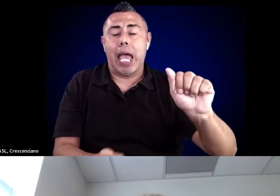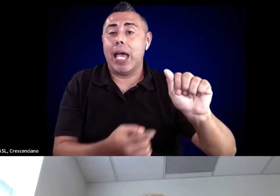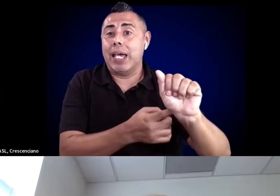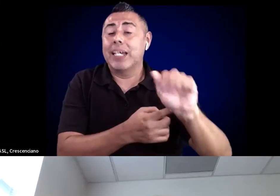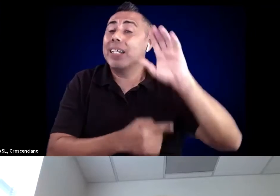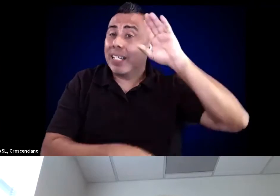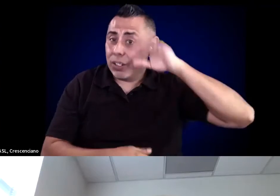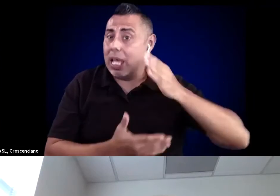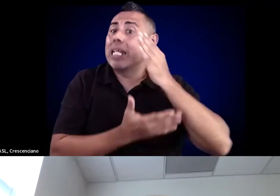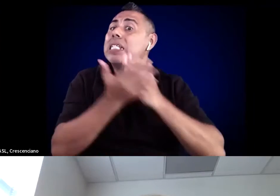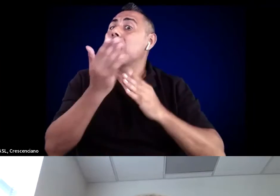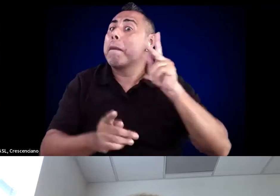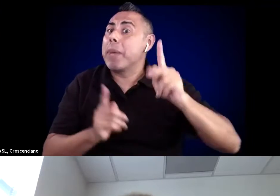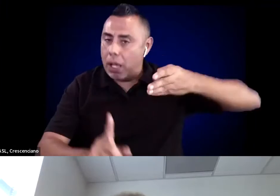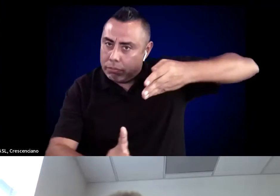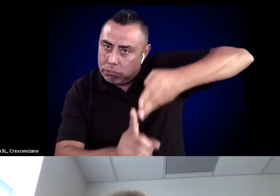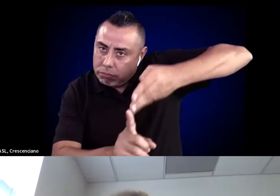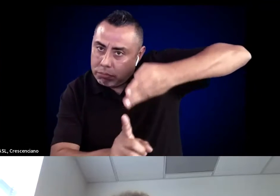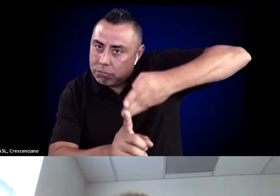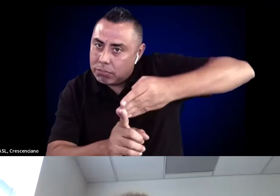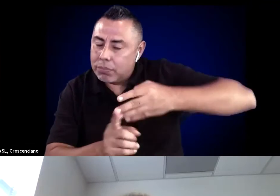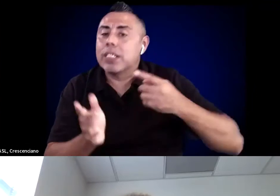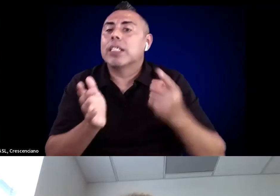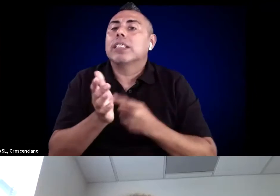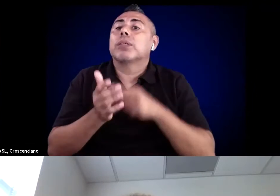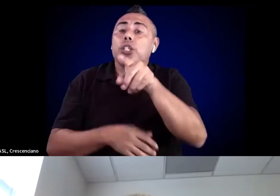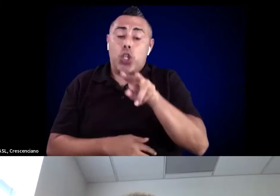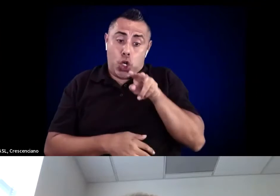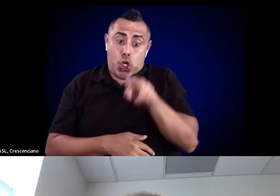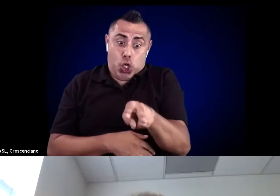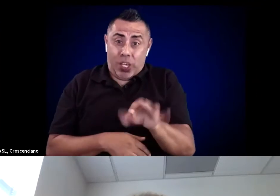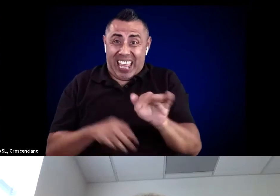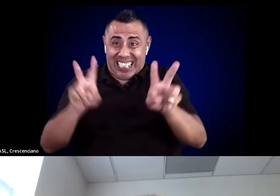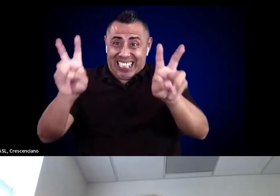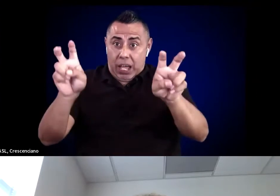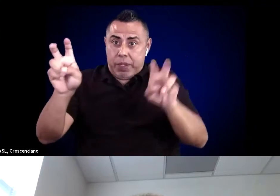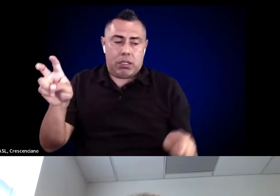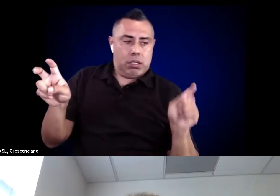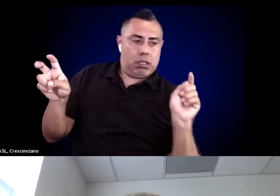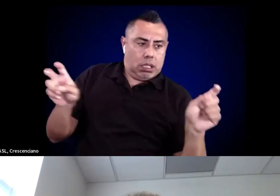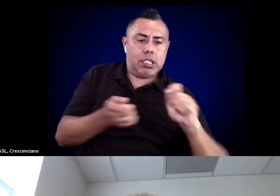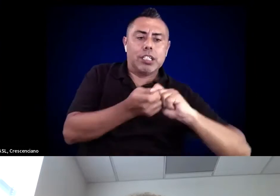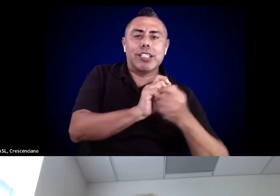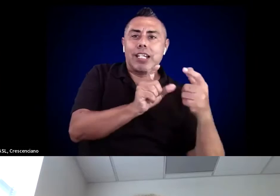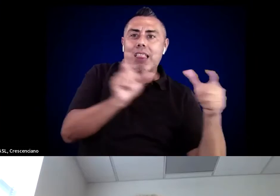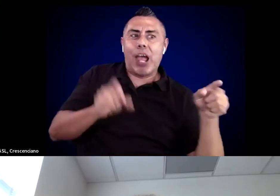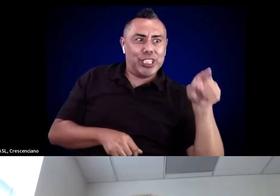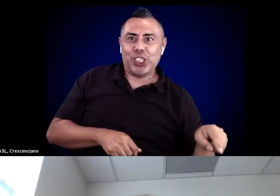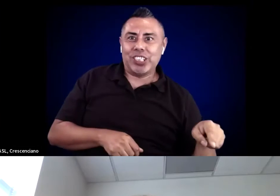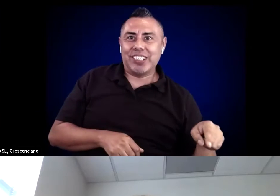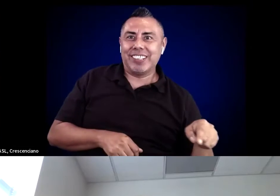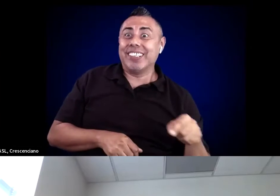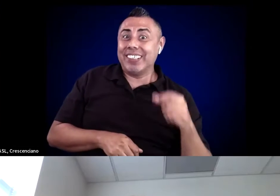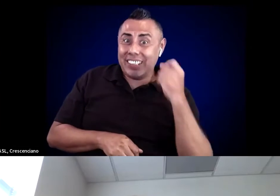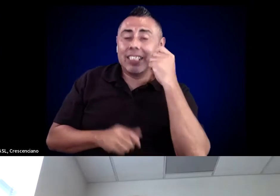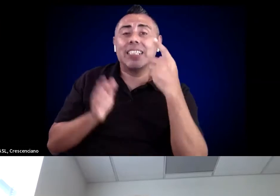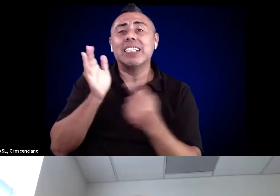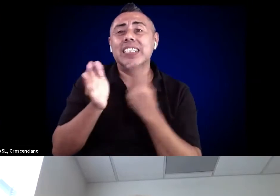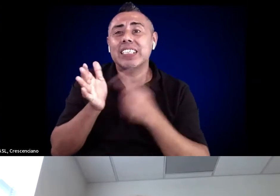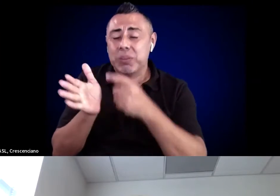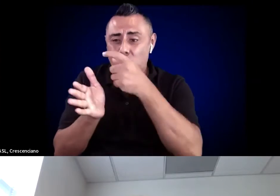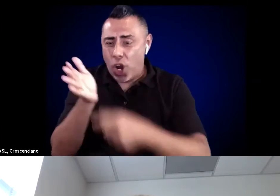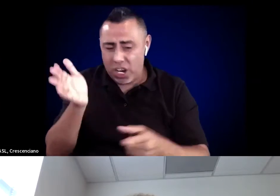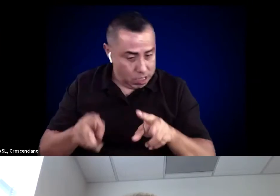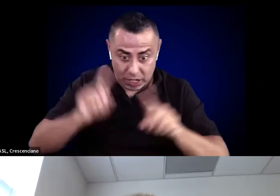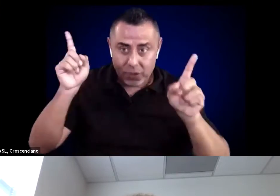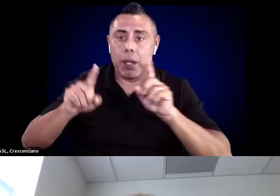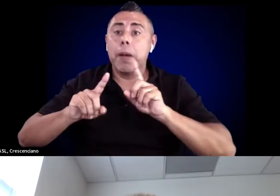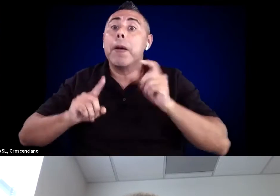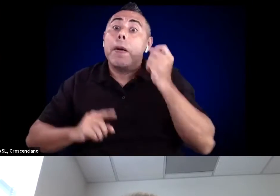Rebecca Tarvin (she/her): like, Look at a specific topic, and then switch what language you're viewing it in, and often the articles are completely different, but they'll have the terms, and so that could be one place that we work towards